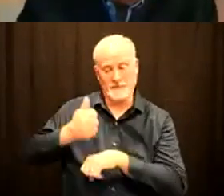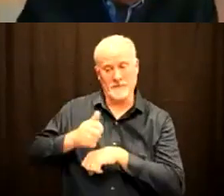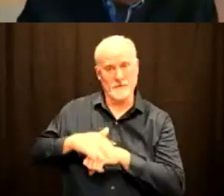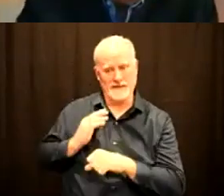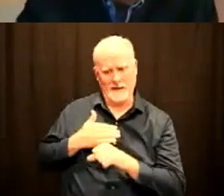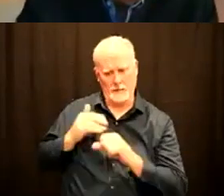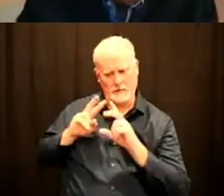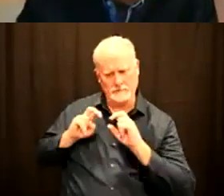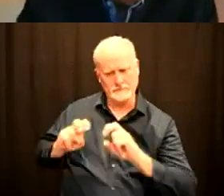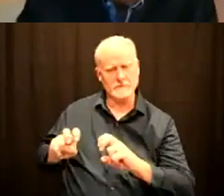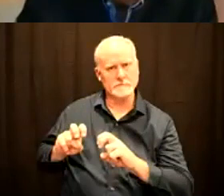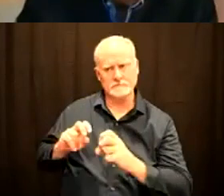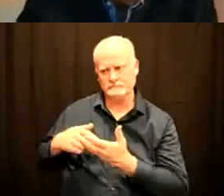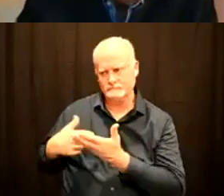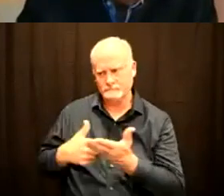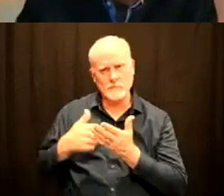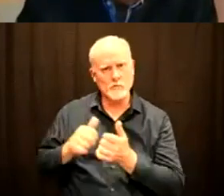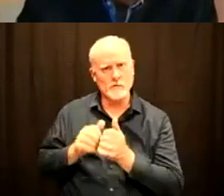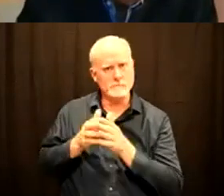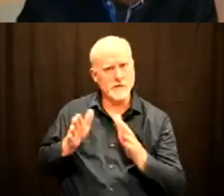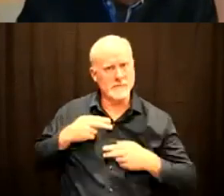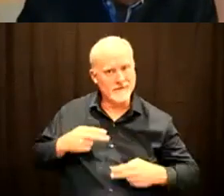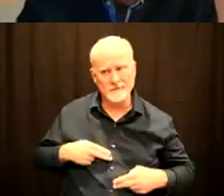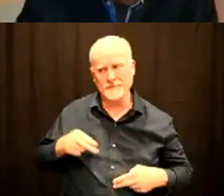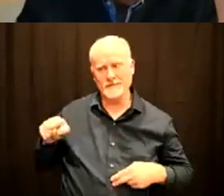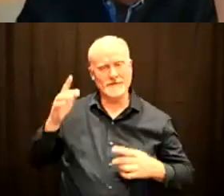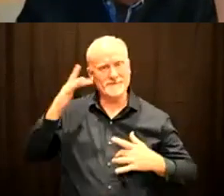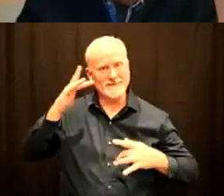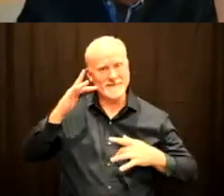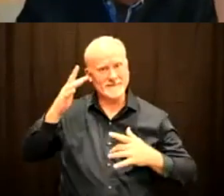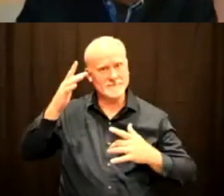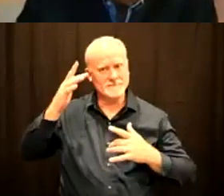discussion with our public health and infectious disease experts that we would continue into the